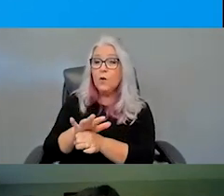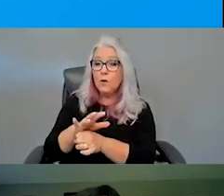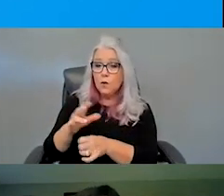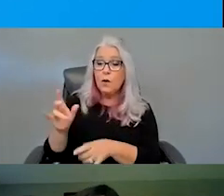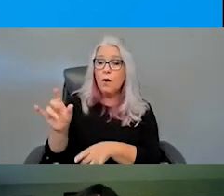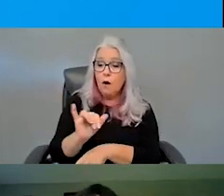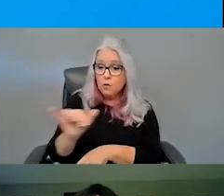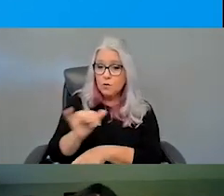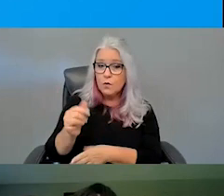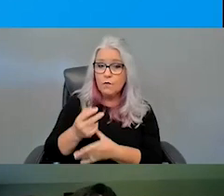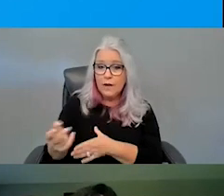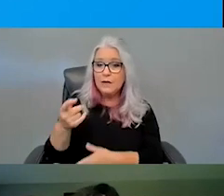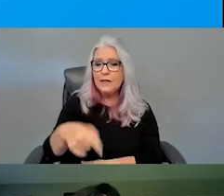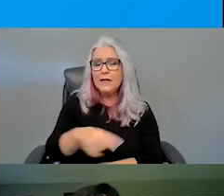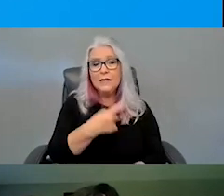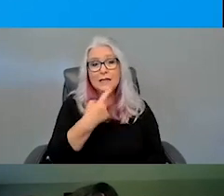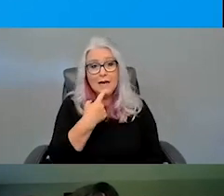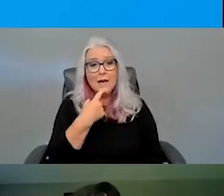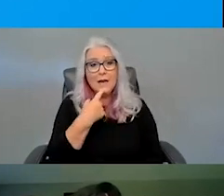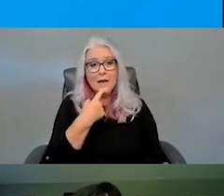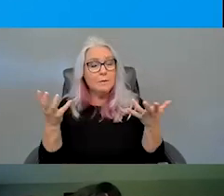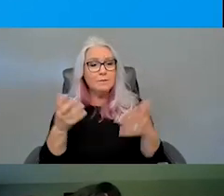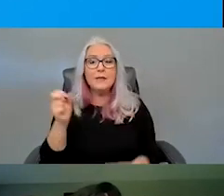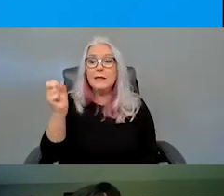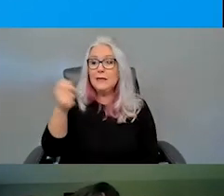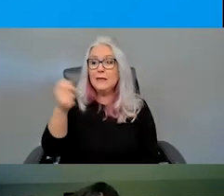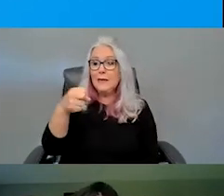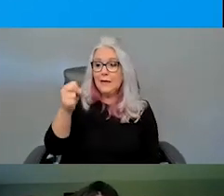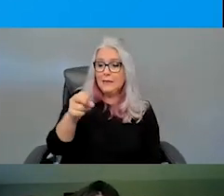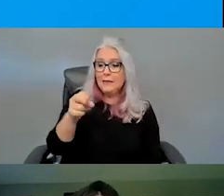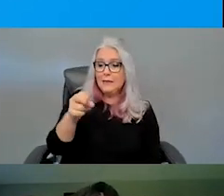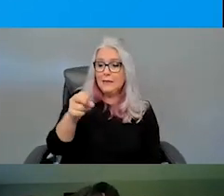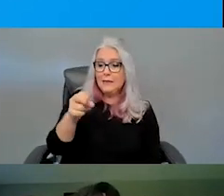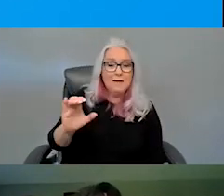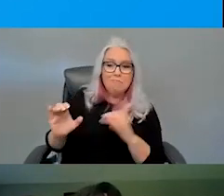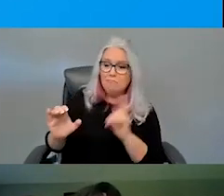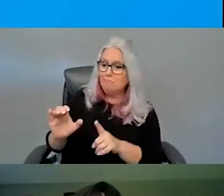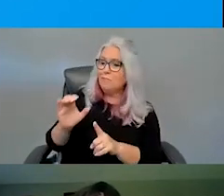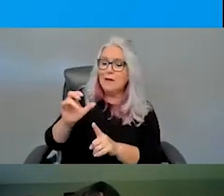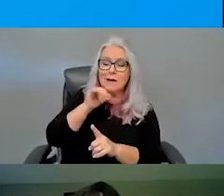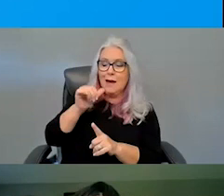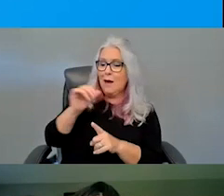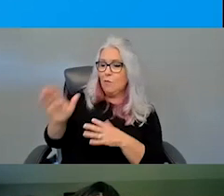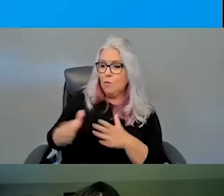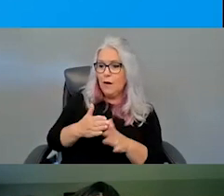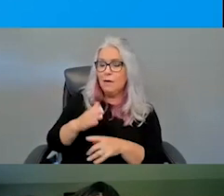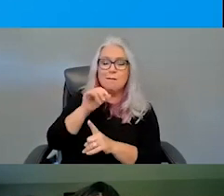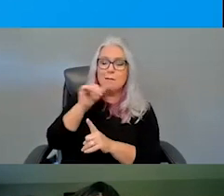was simply recognizing that, yes, New York City you were not prepared and you did not do it right. But I'm very well aware